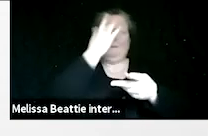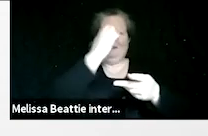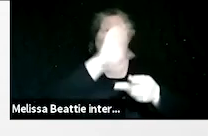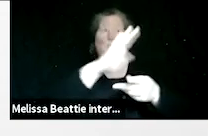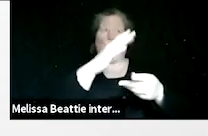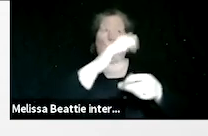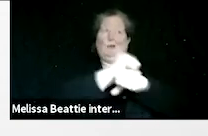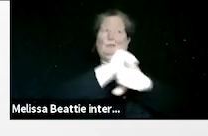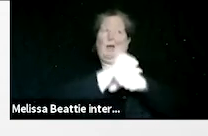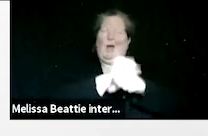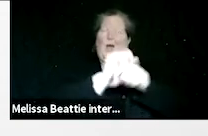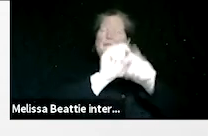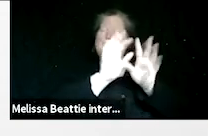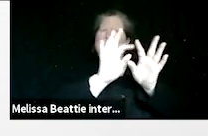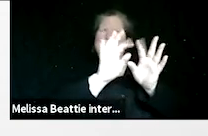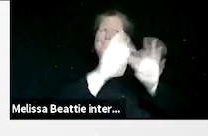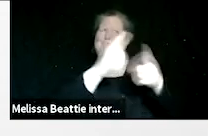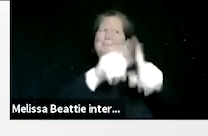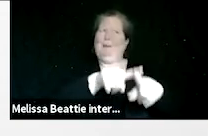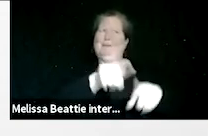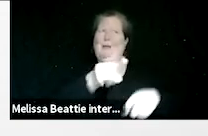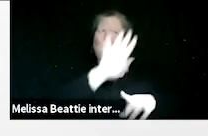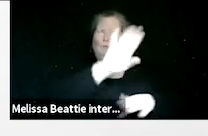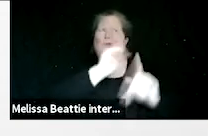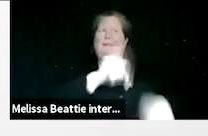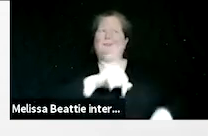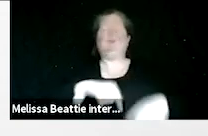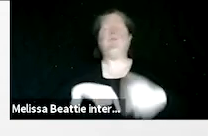Ben Woelk: No, no, no, I would say, actually, I would say, um,